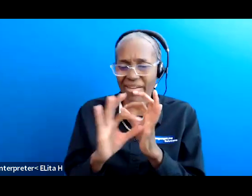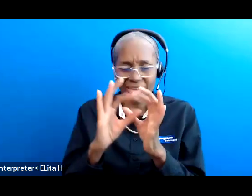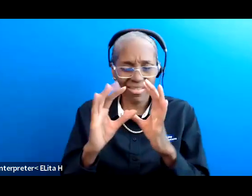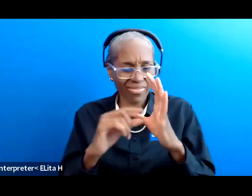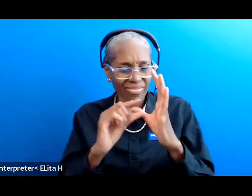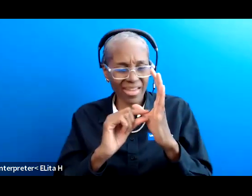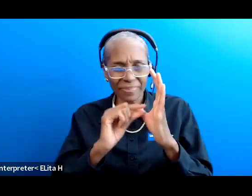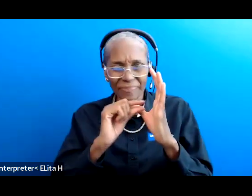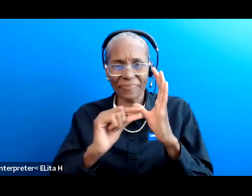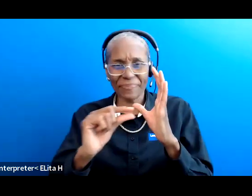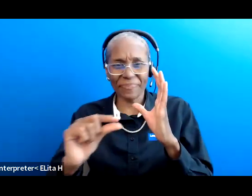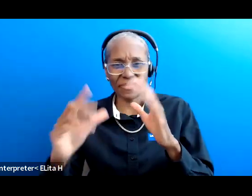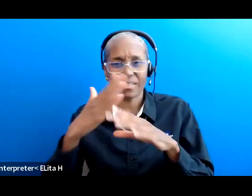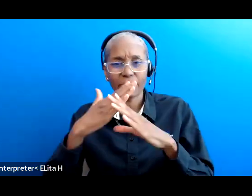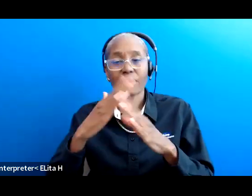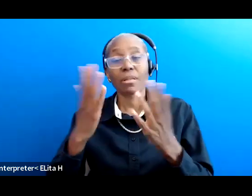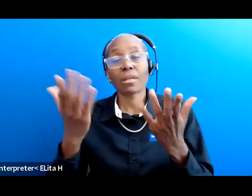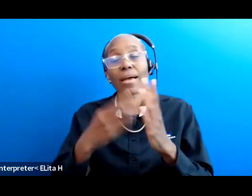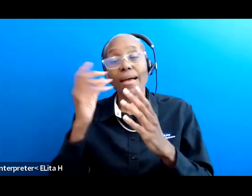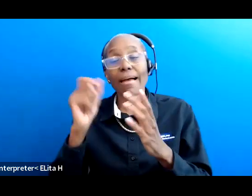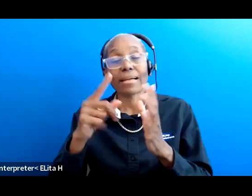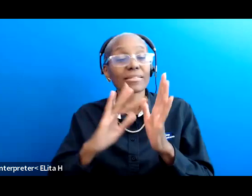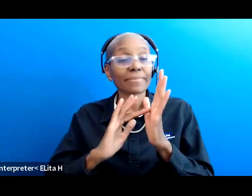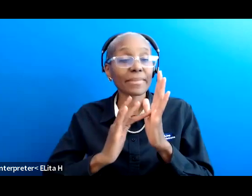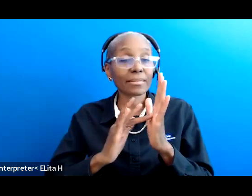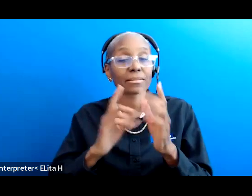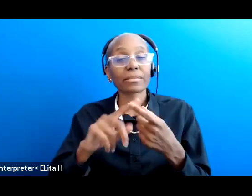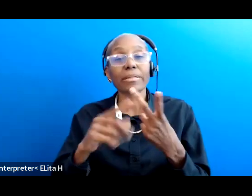See if there's some medication, see if you can increase your fluids.